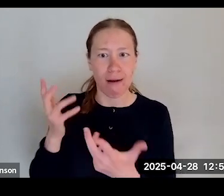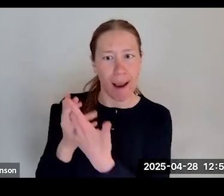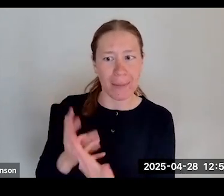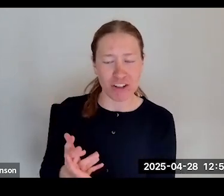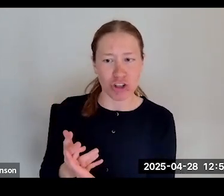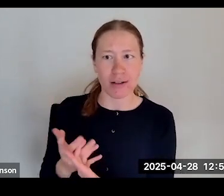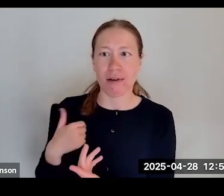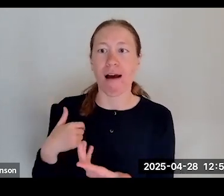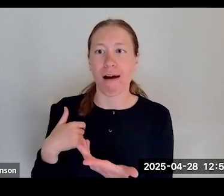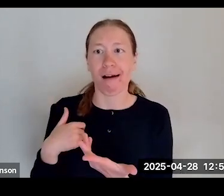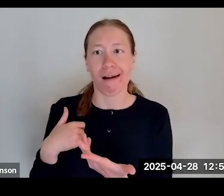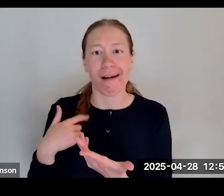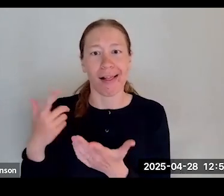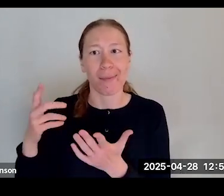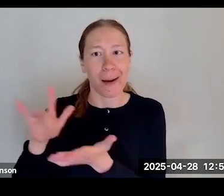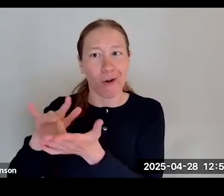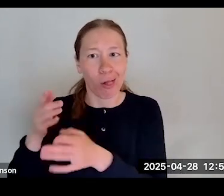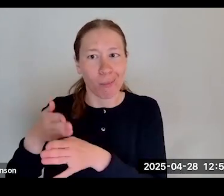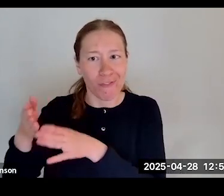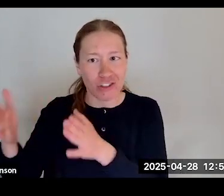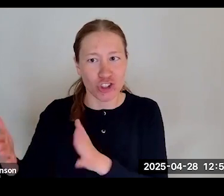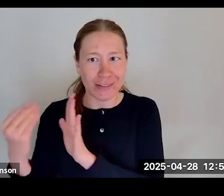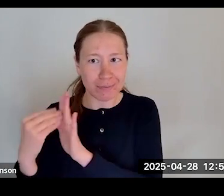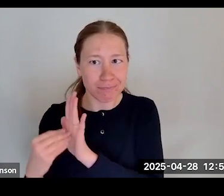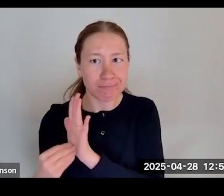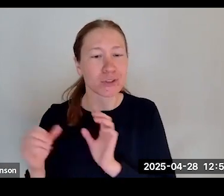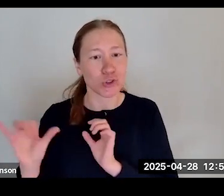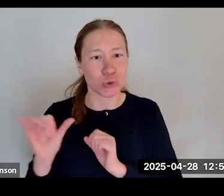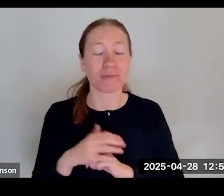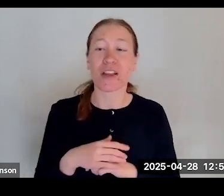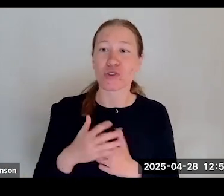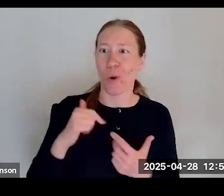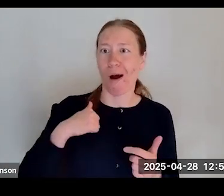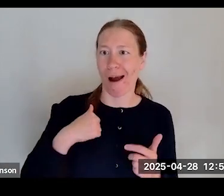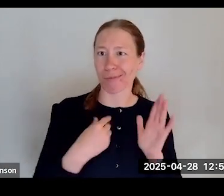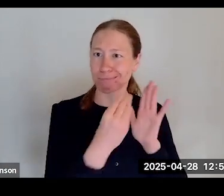because depending on where the brain injury was impacted, any of these could be listed.